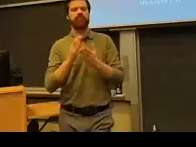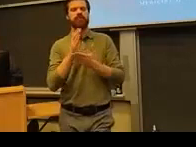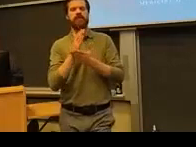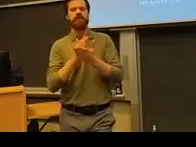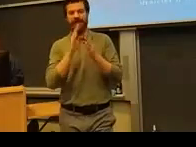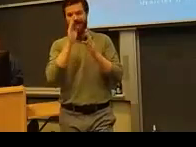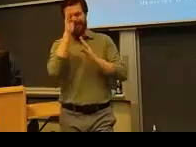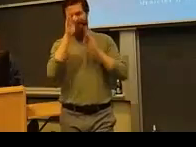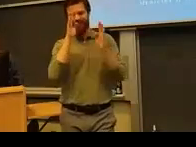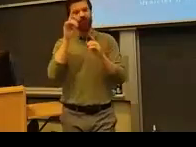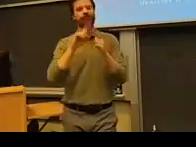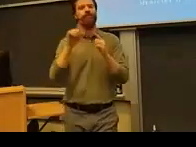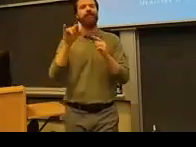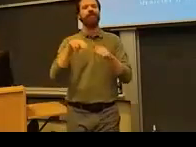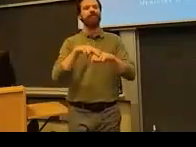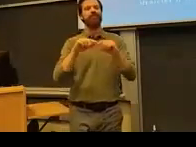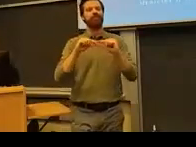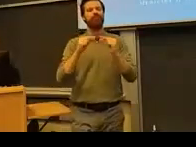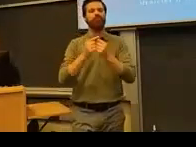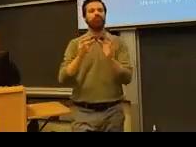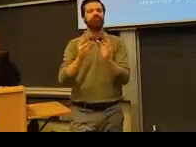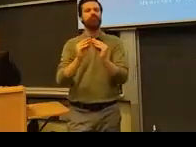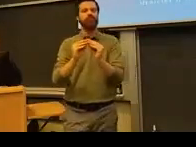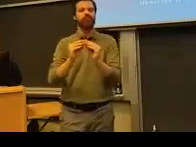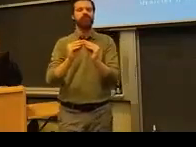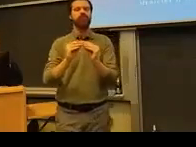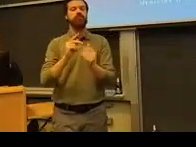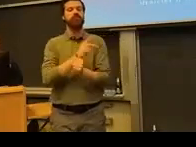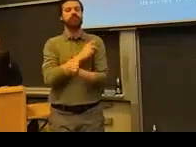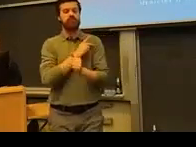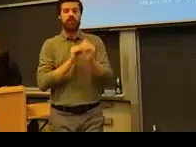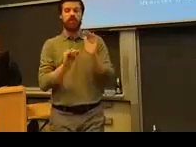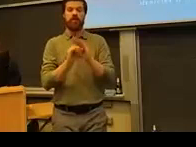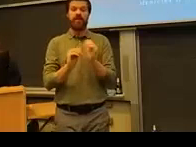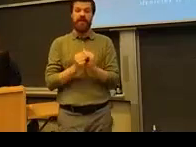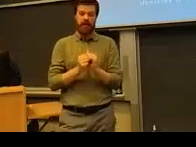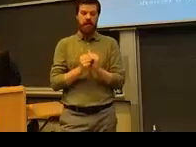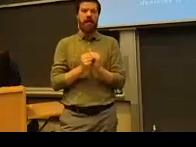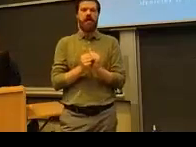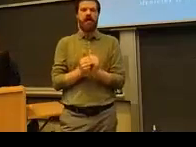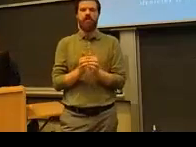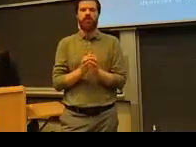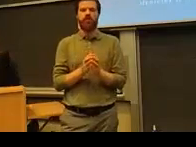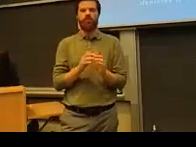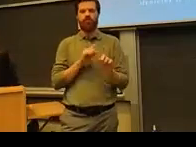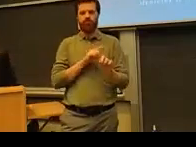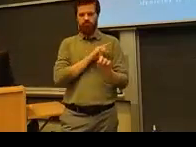group that we were doing patients are identified for the unit through a proactive process that